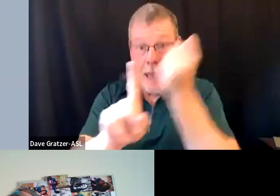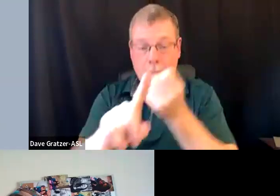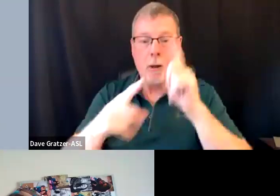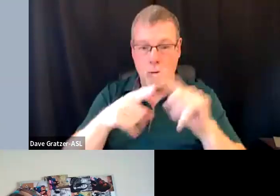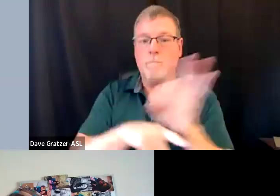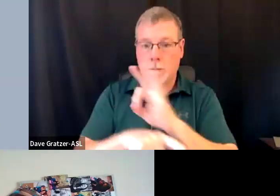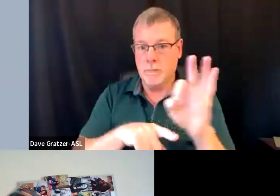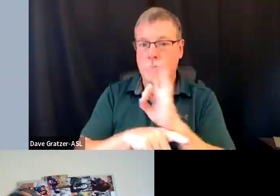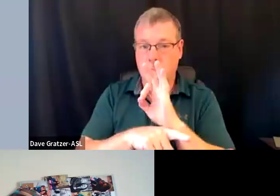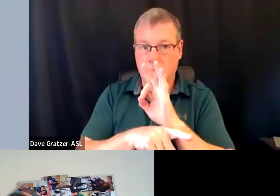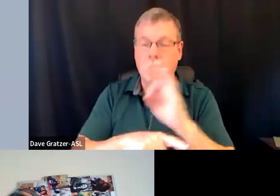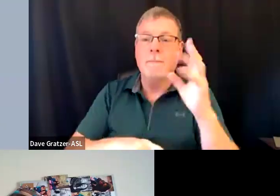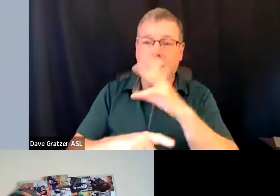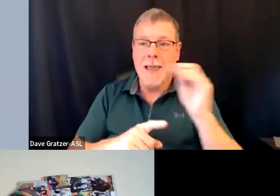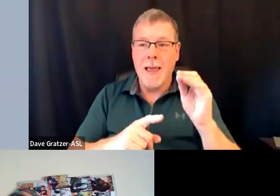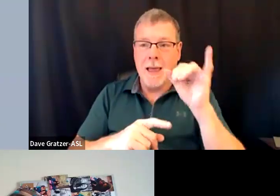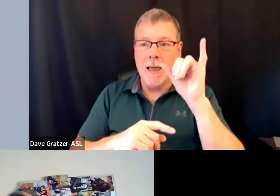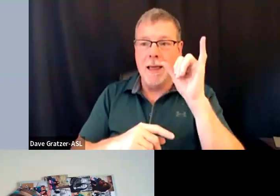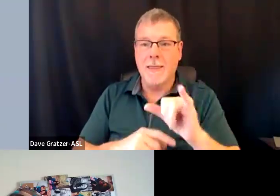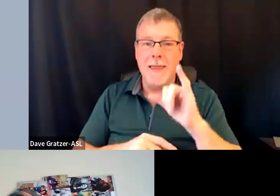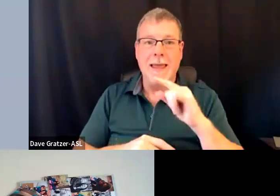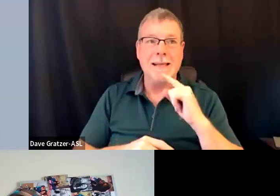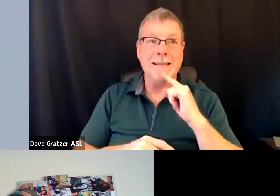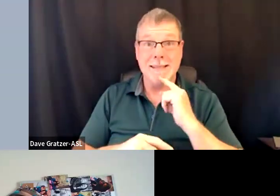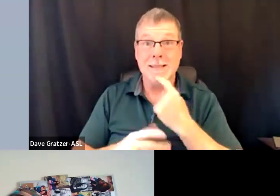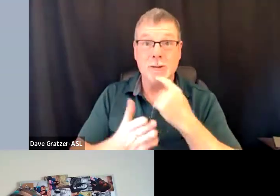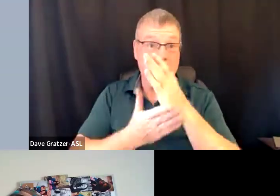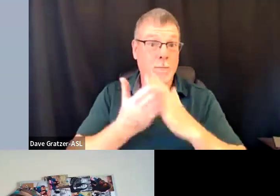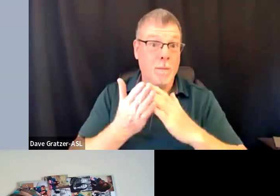And that's the kind of serious piece of that definition.